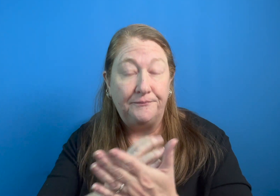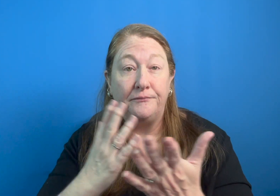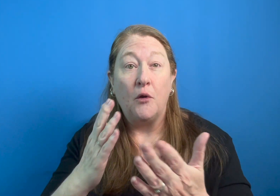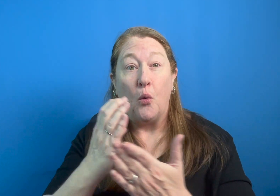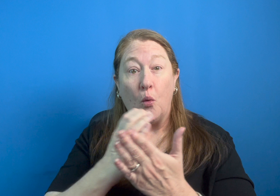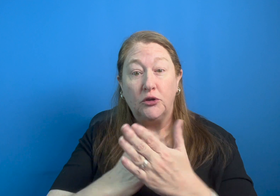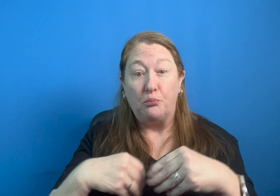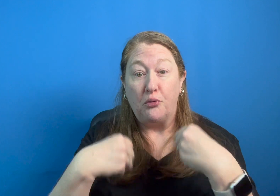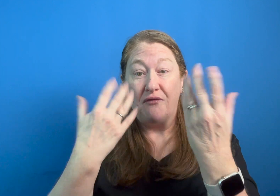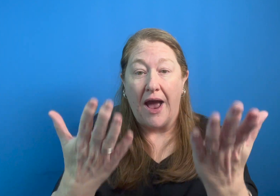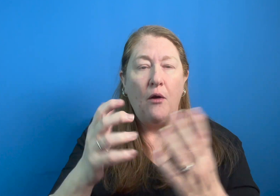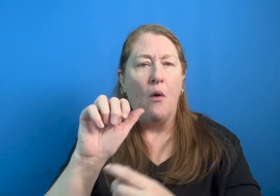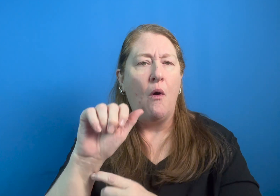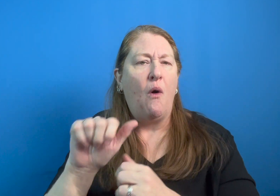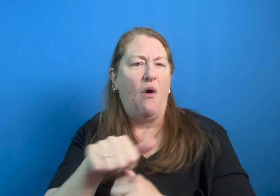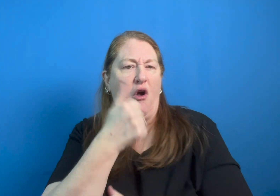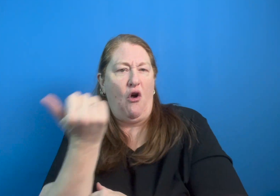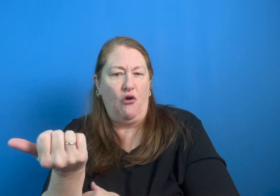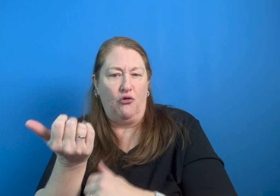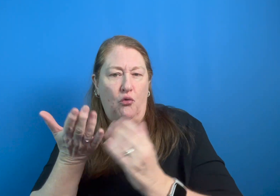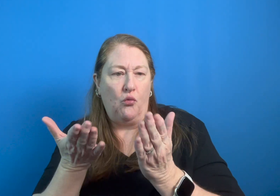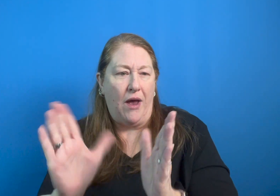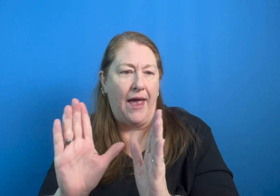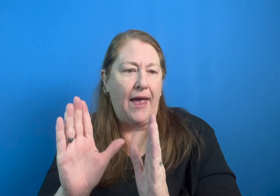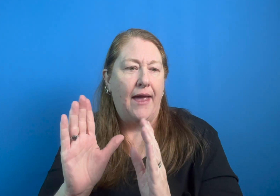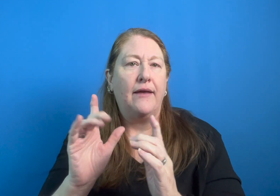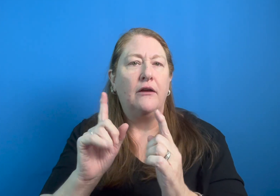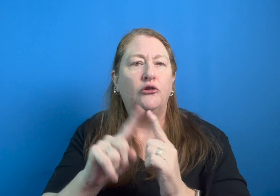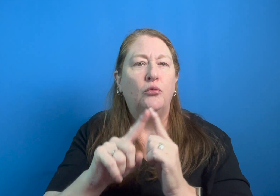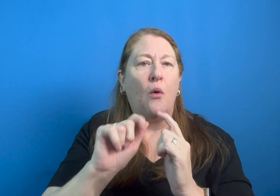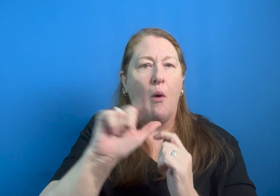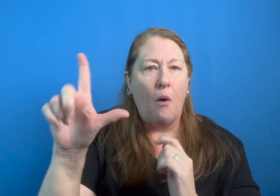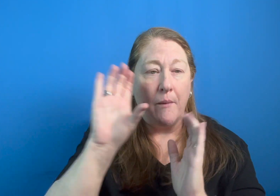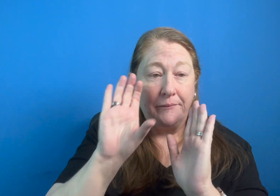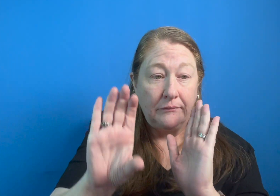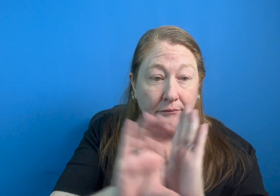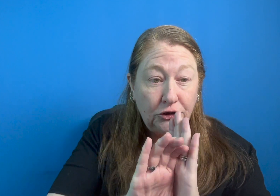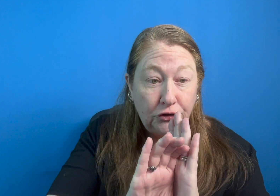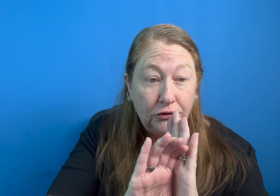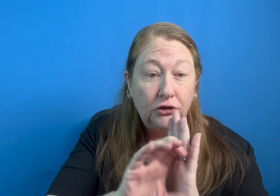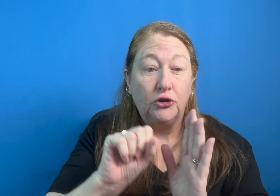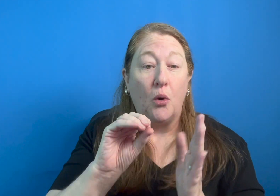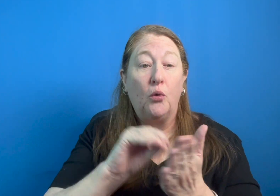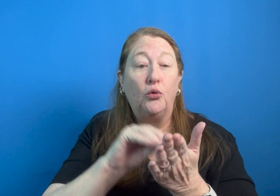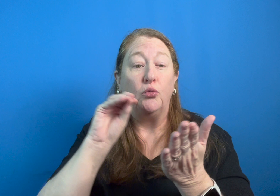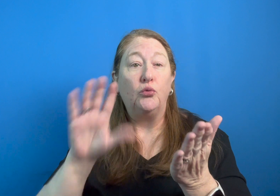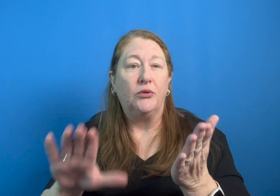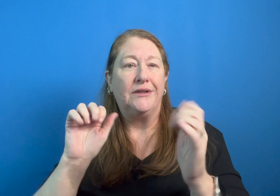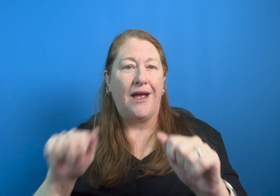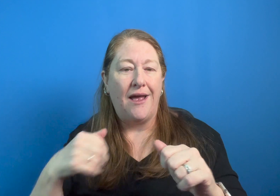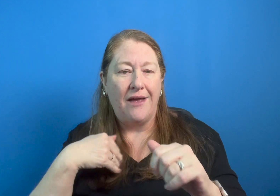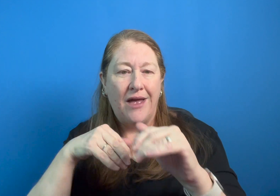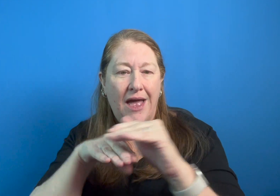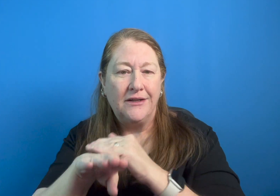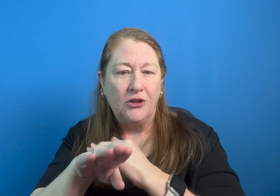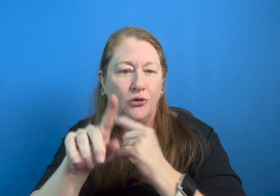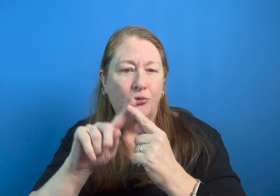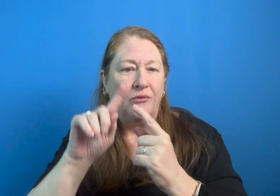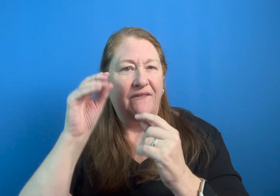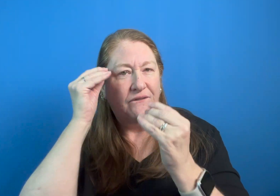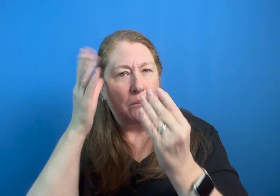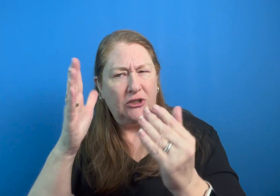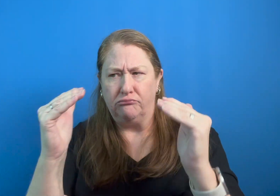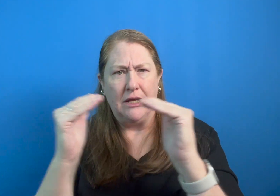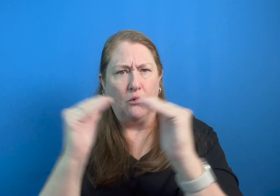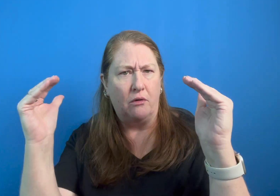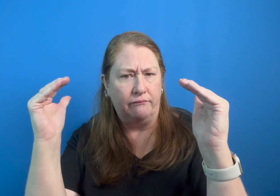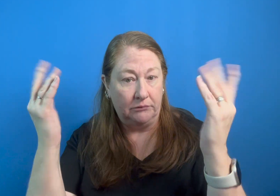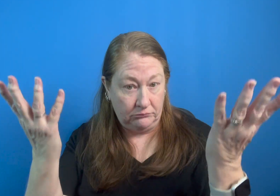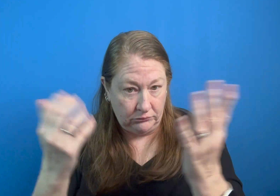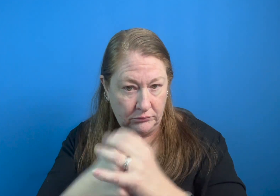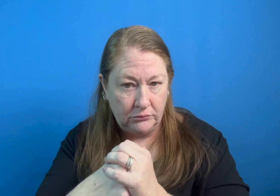The course provides alternatives to all images so that all learners have access to equivalent information.